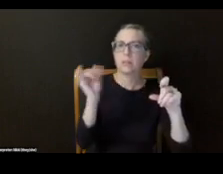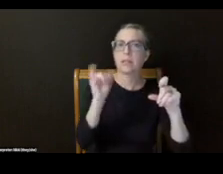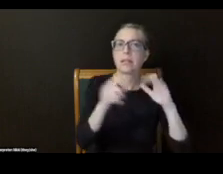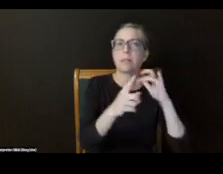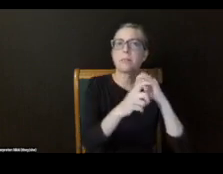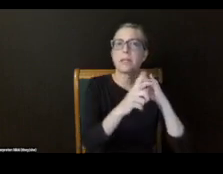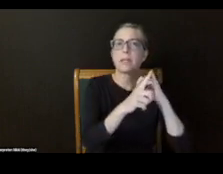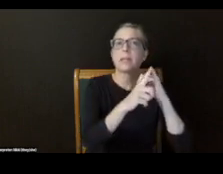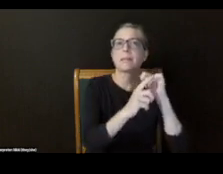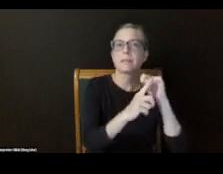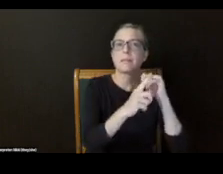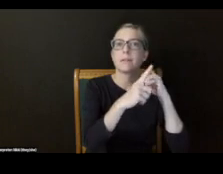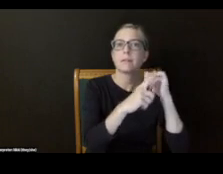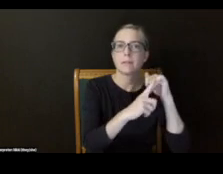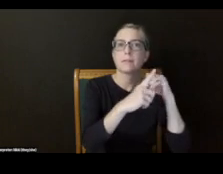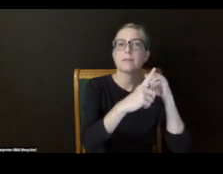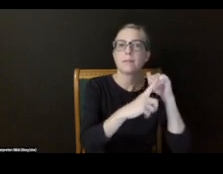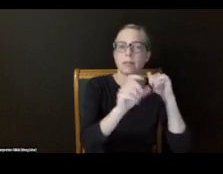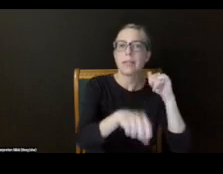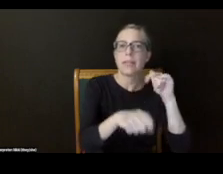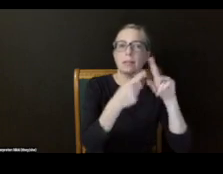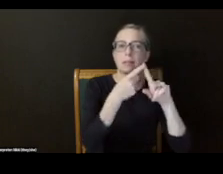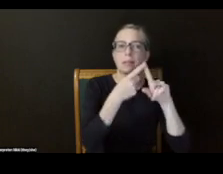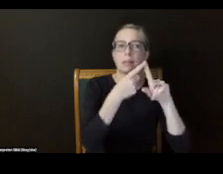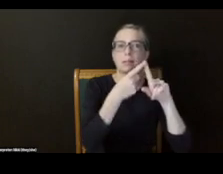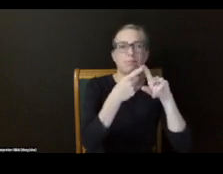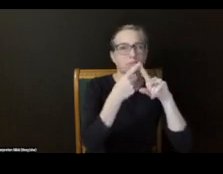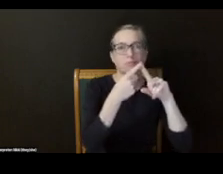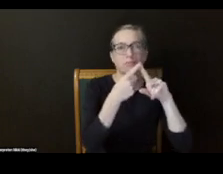But I'm honestly still glad that we did it